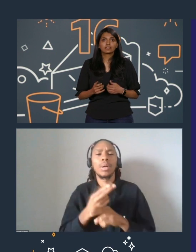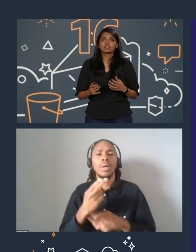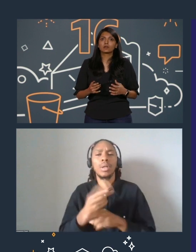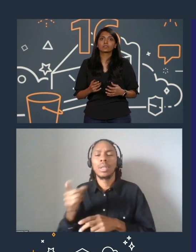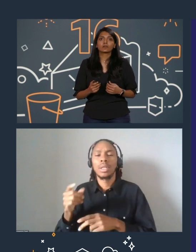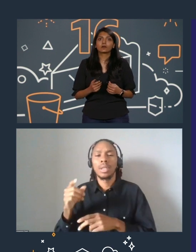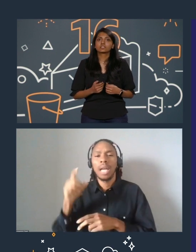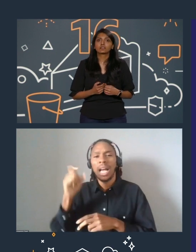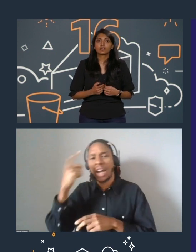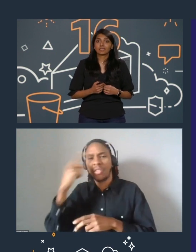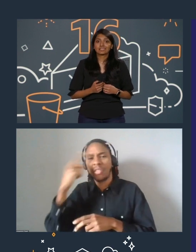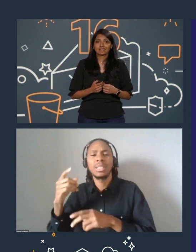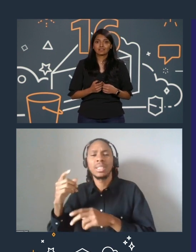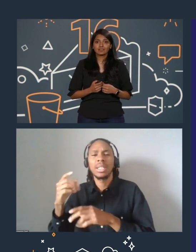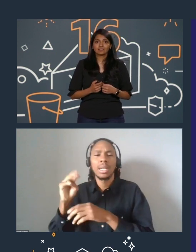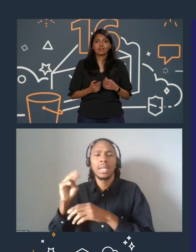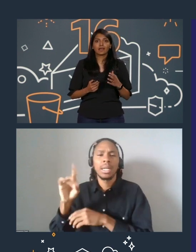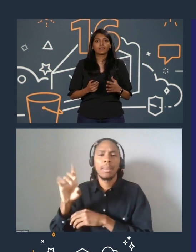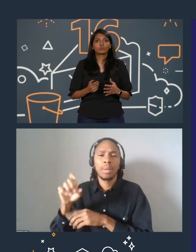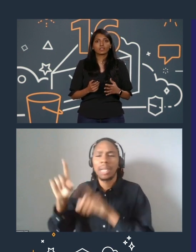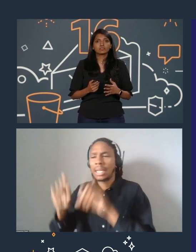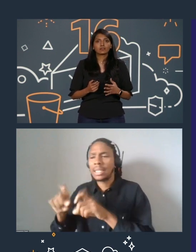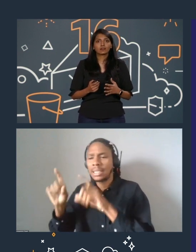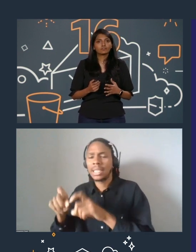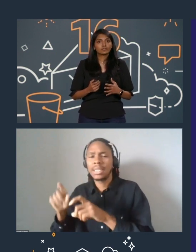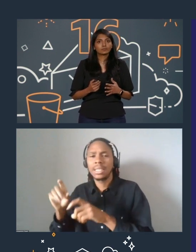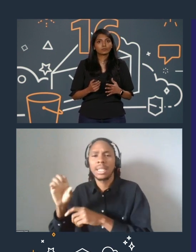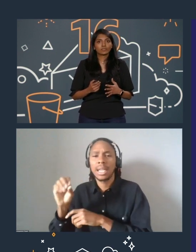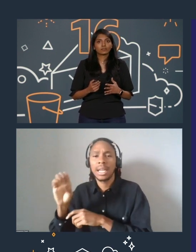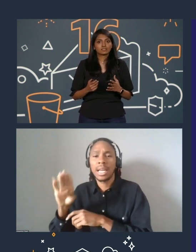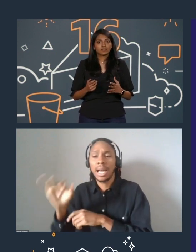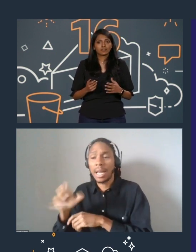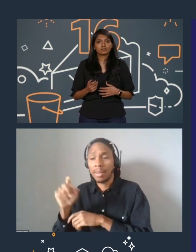test out their object locking settings, and then once they're comfortable with the settings,